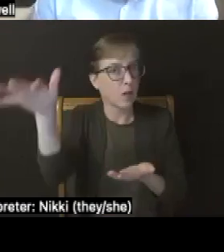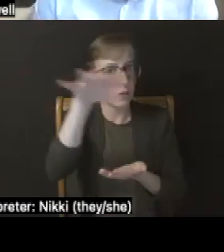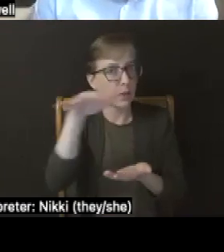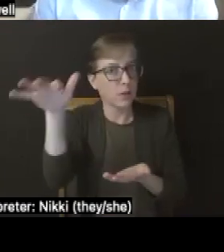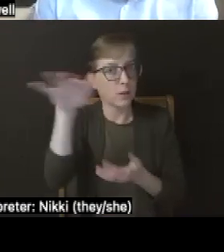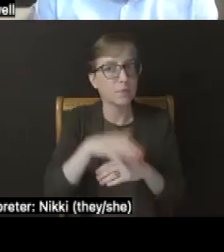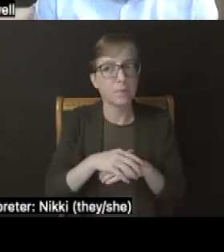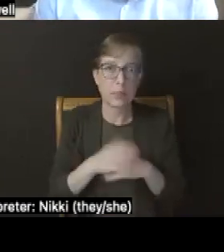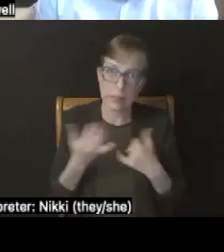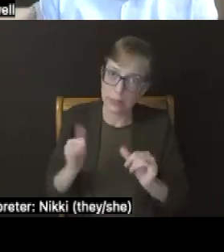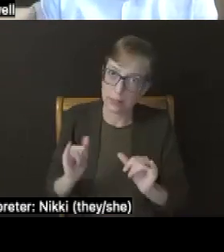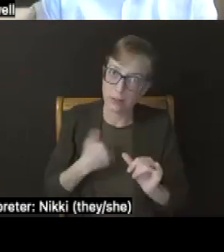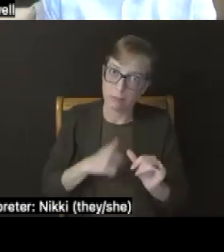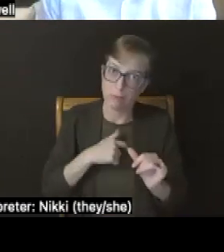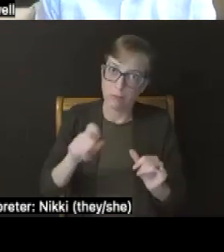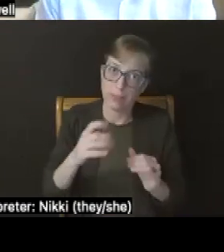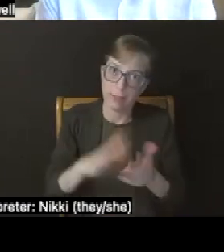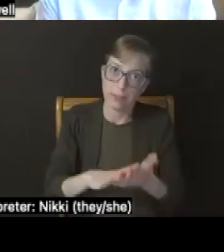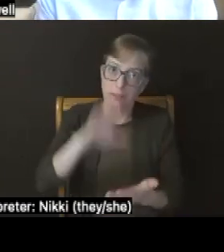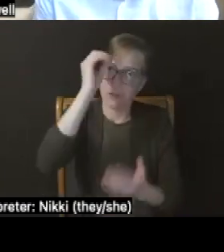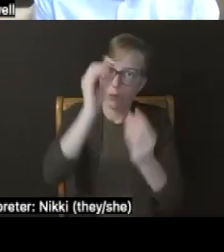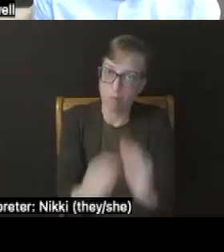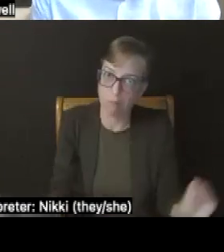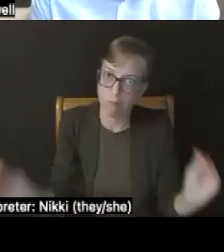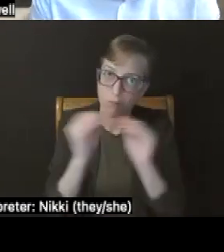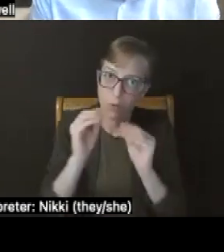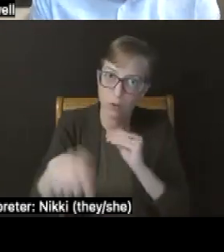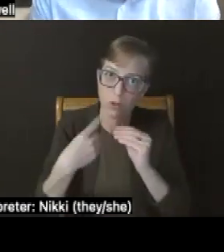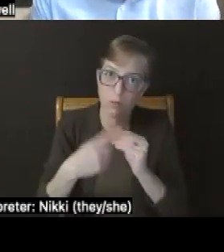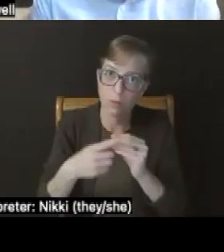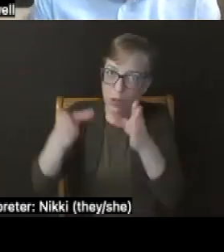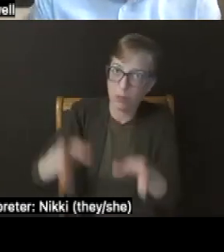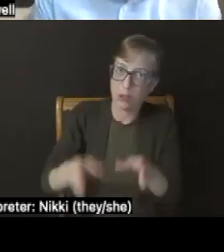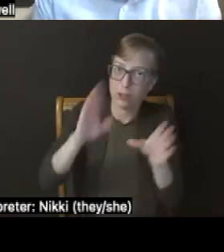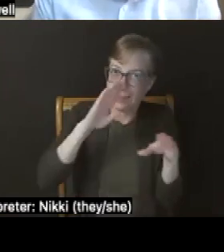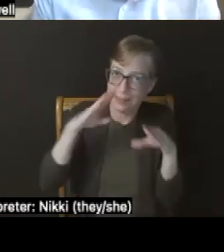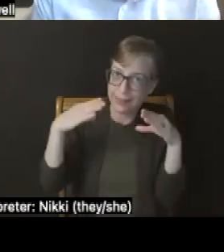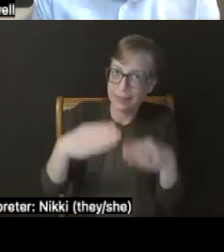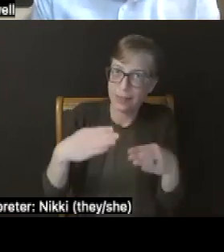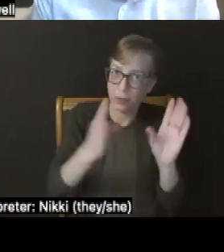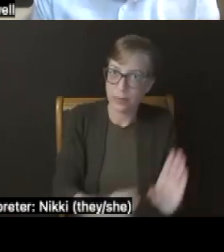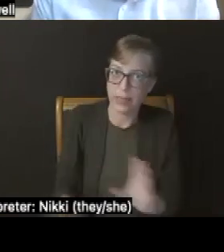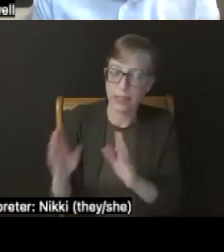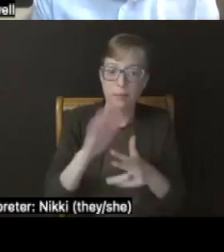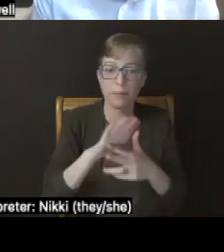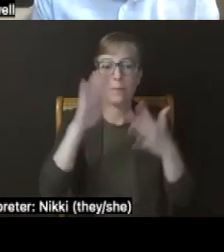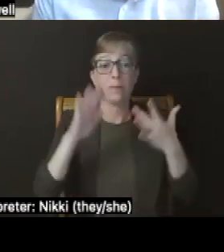to learn on person centered planning. The third area is the impacts of Covid.